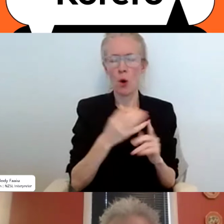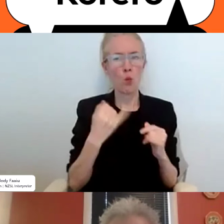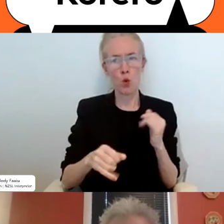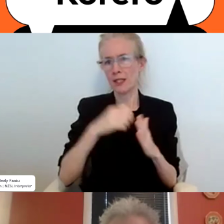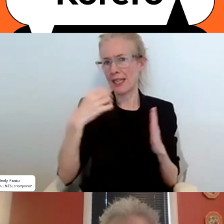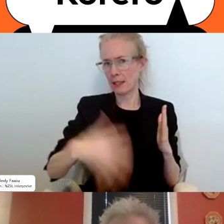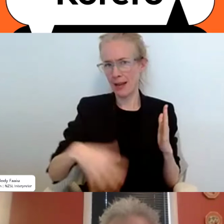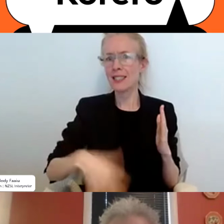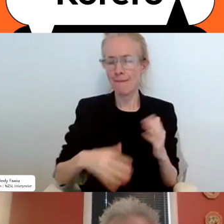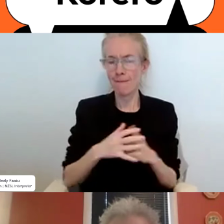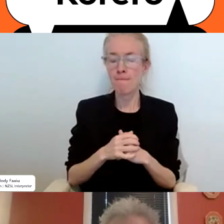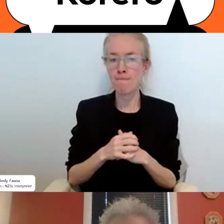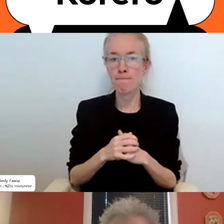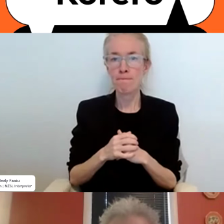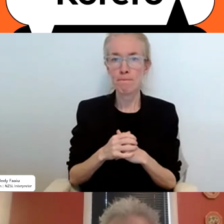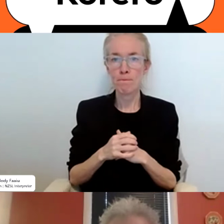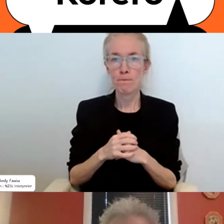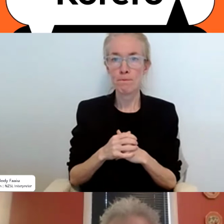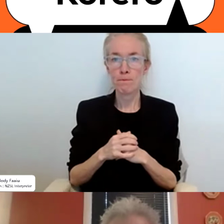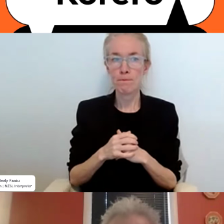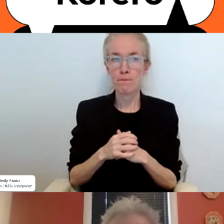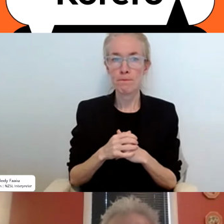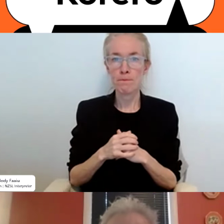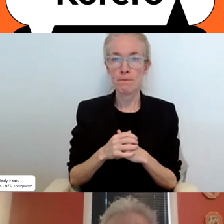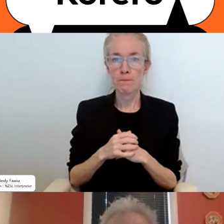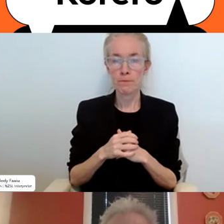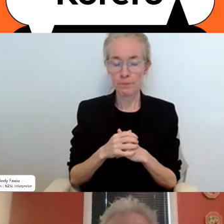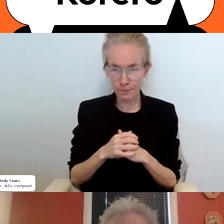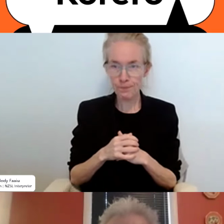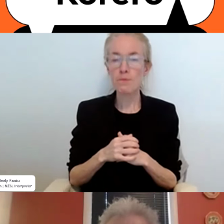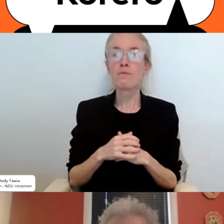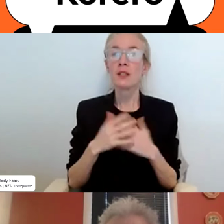we've got a focus on the policy and the strategy, what we need